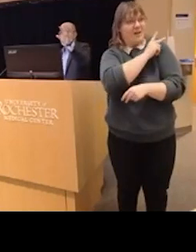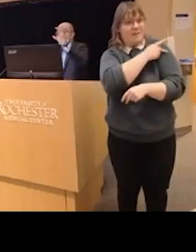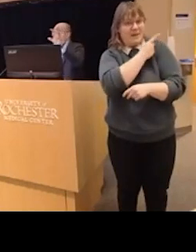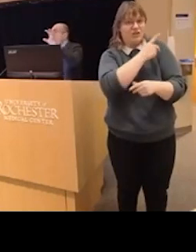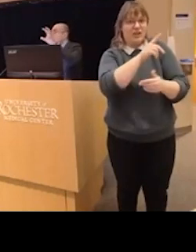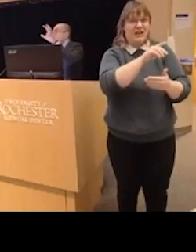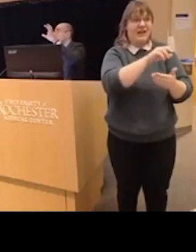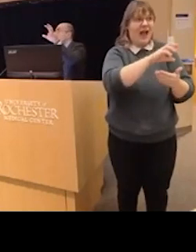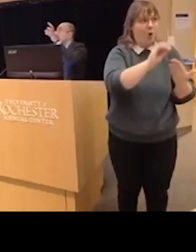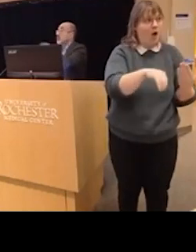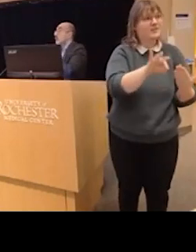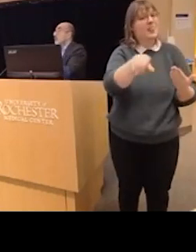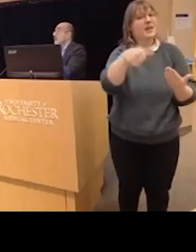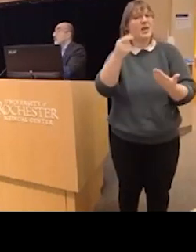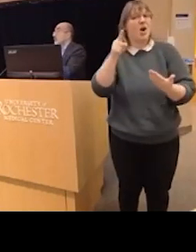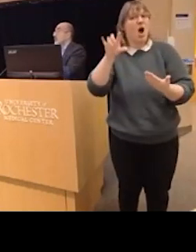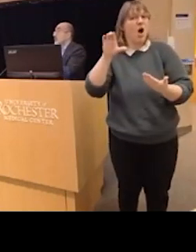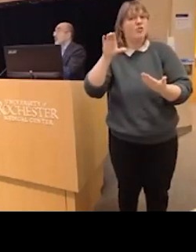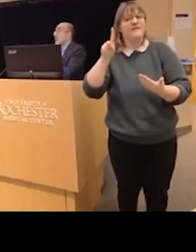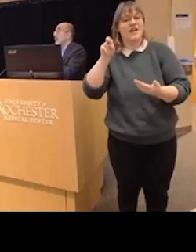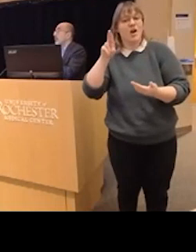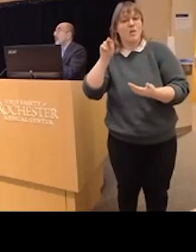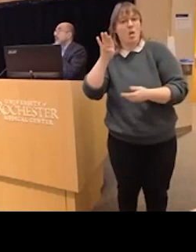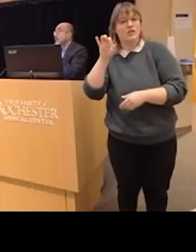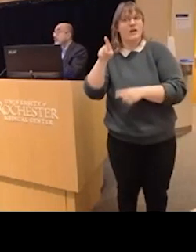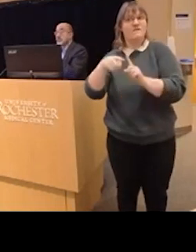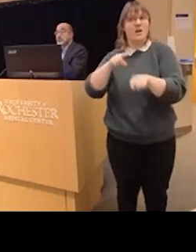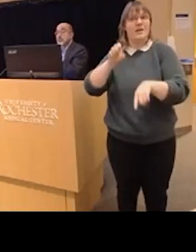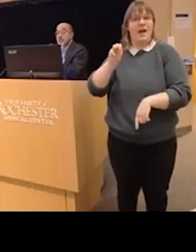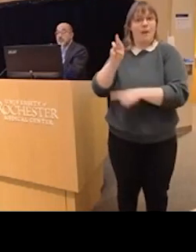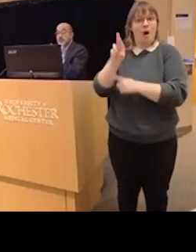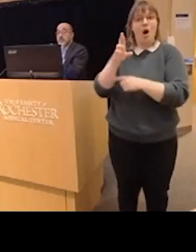have another approximately 100 variables from the electronic medical record like diagnosis orders